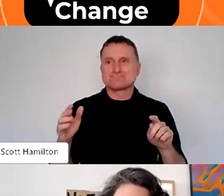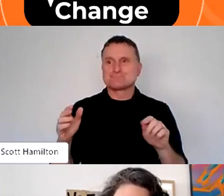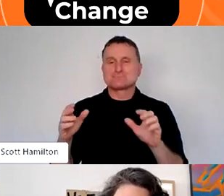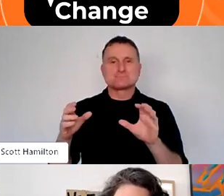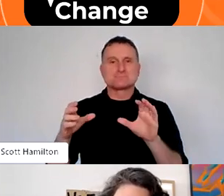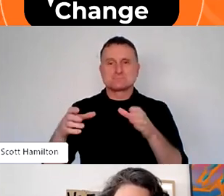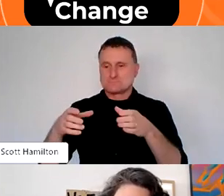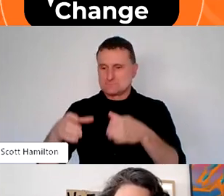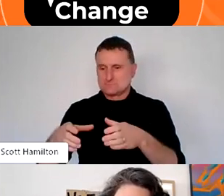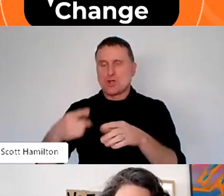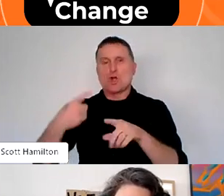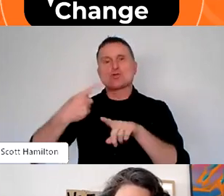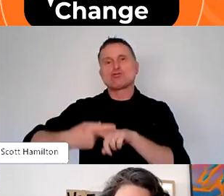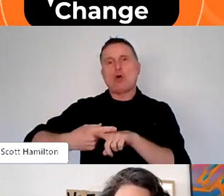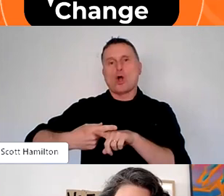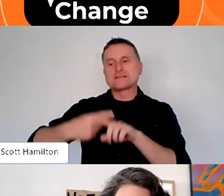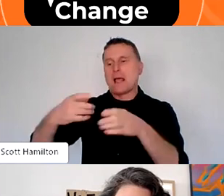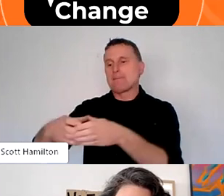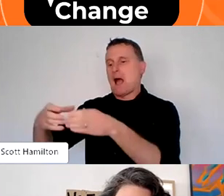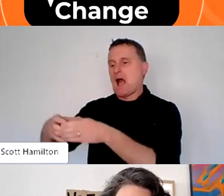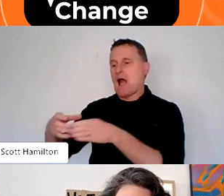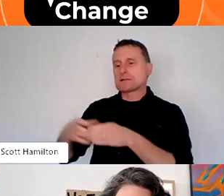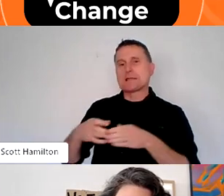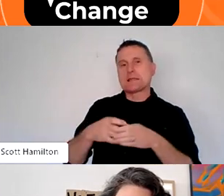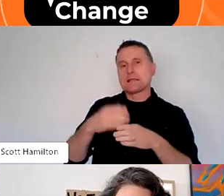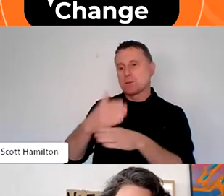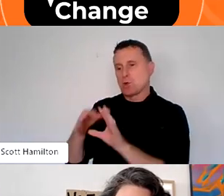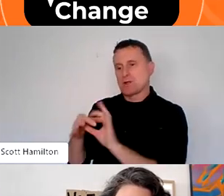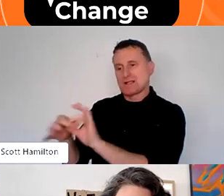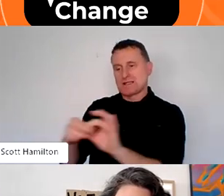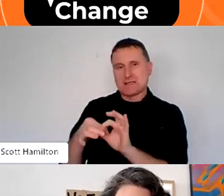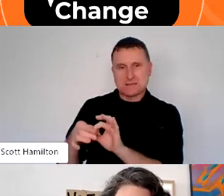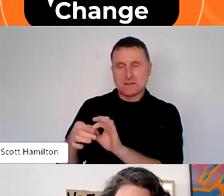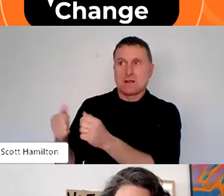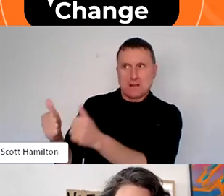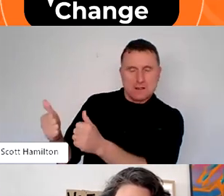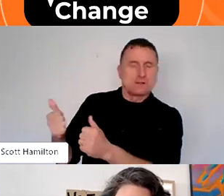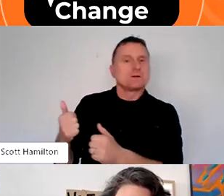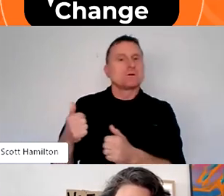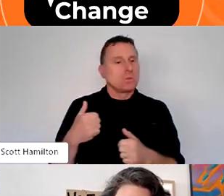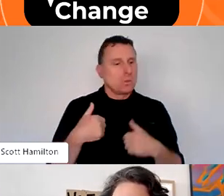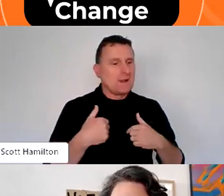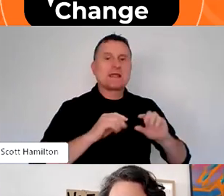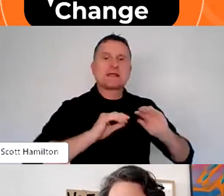it's got to be cross -- on education, so that we can get on with the job of teaching children and they can deal with all of the other